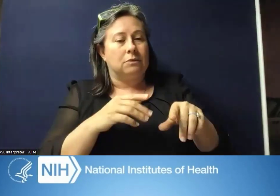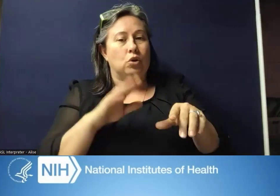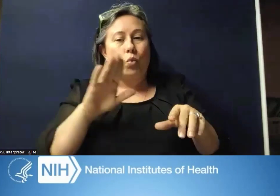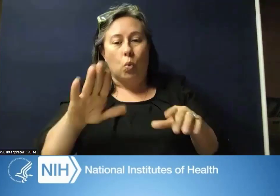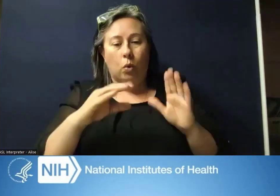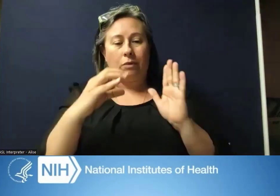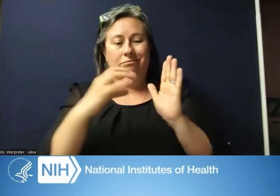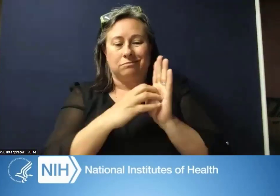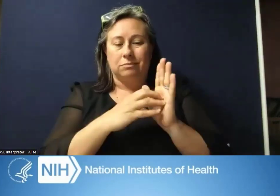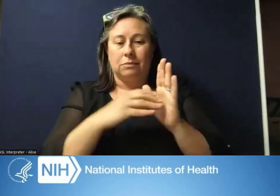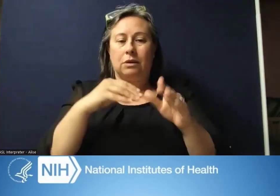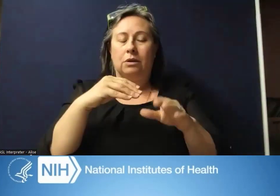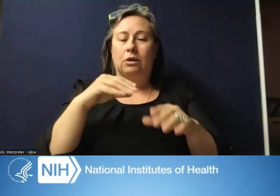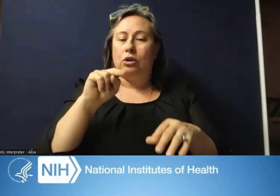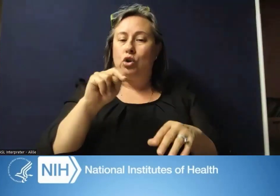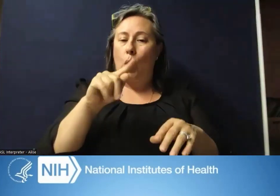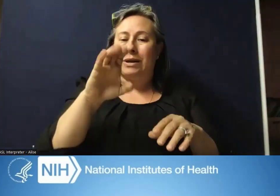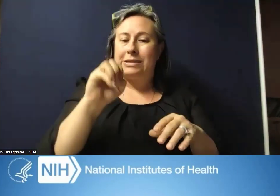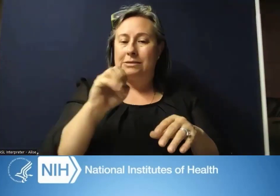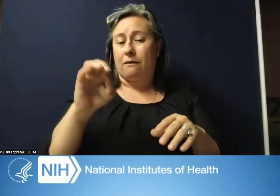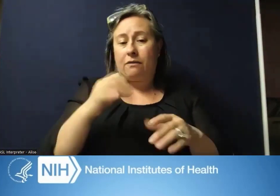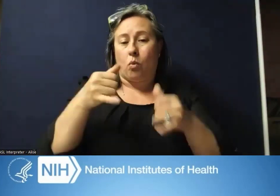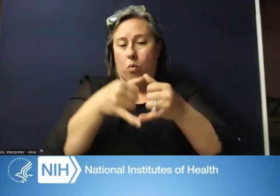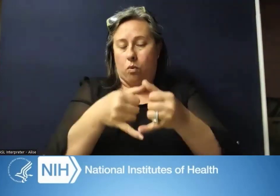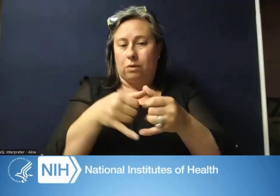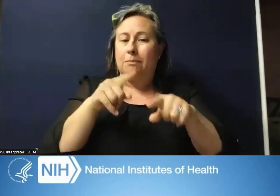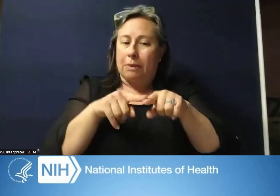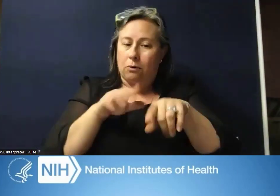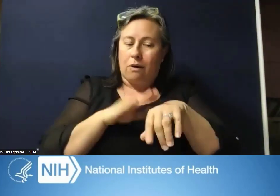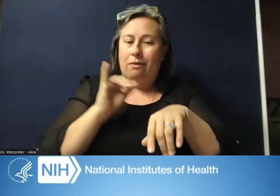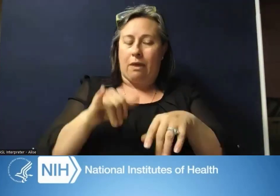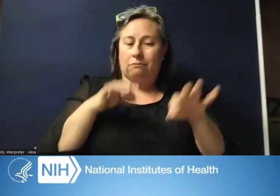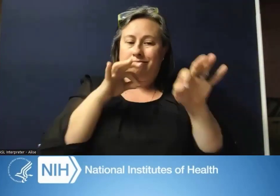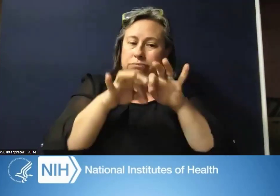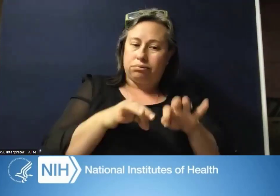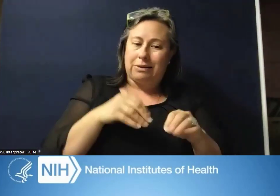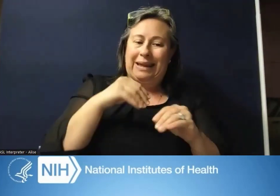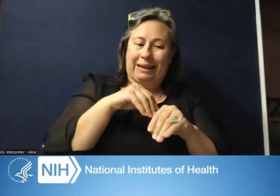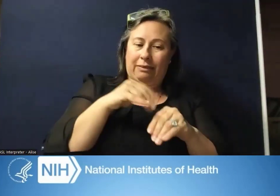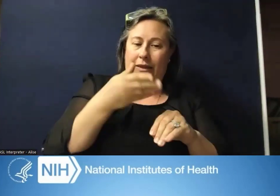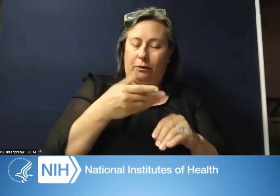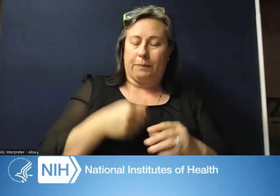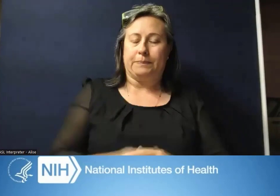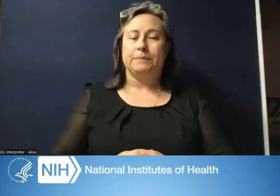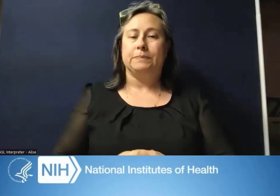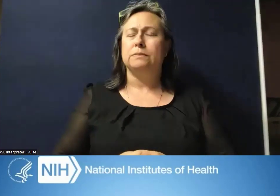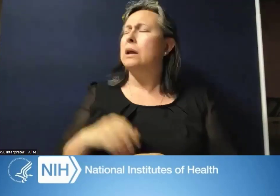automatic carryover authority. Karisa Garst: And, Emily, is there anything else